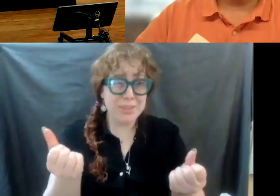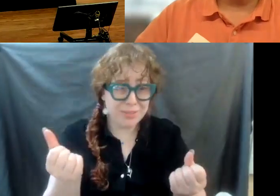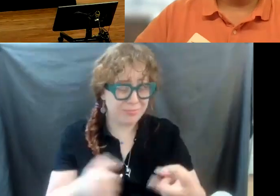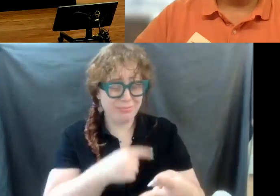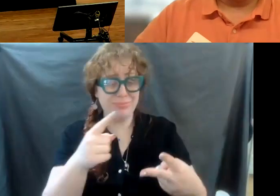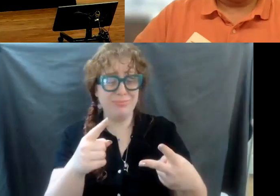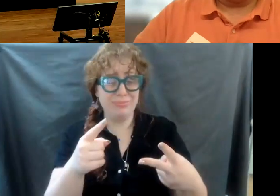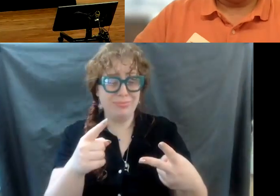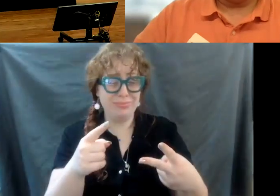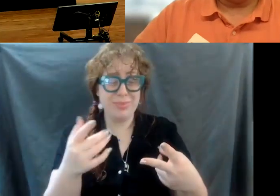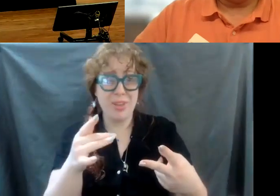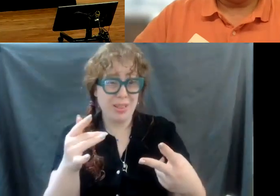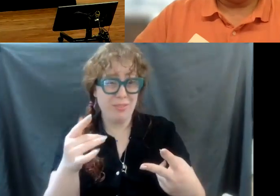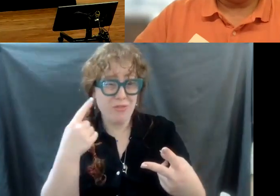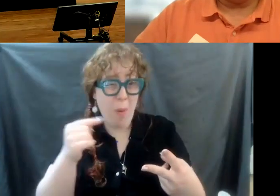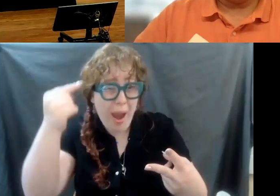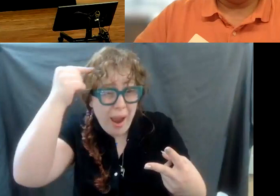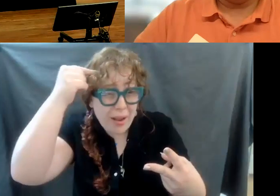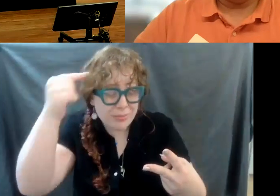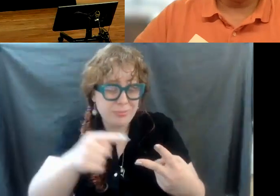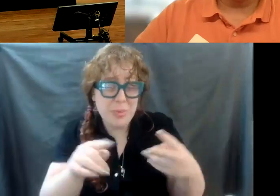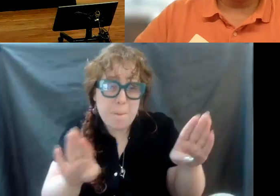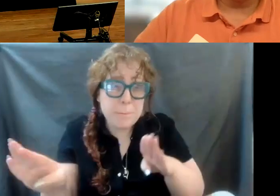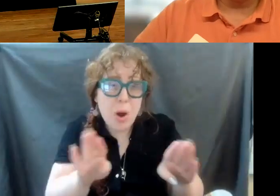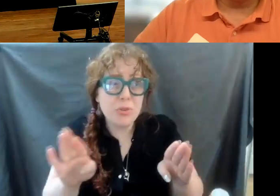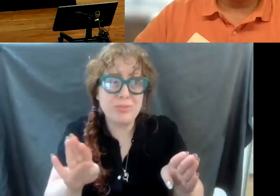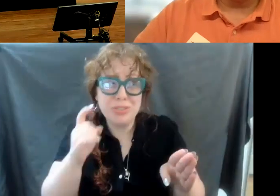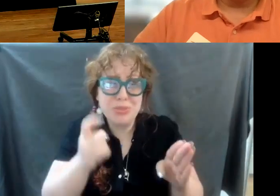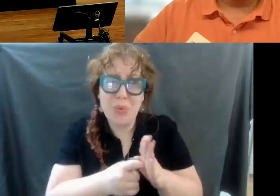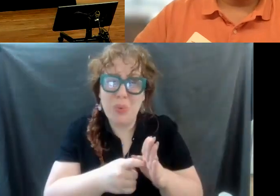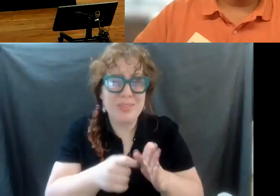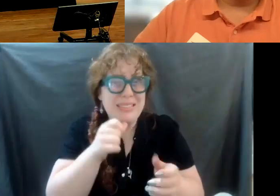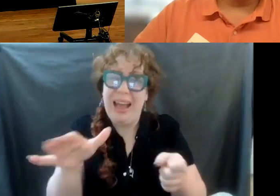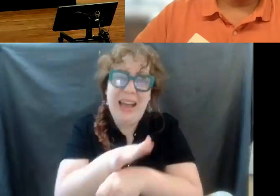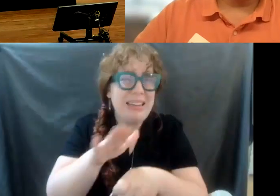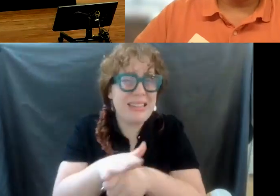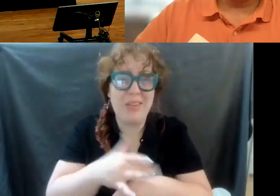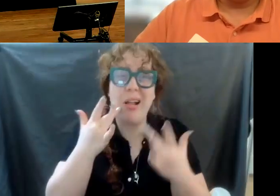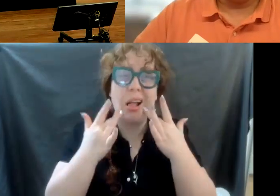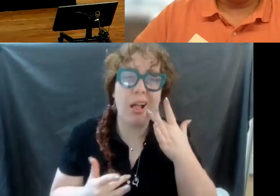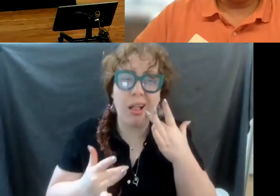a sort of difficulty in the implementation process of our, you know, CESSA work.